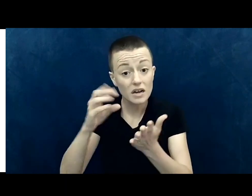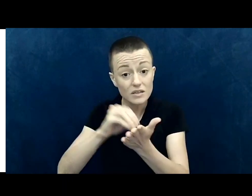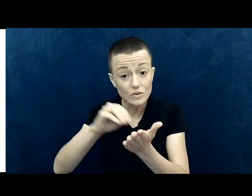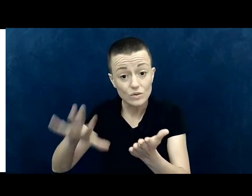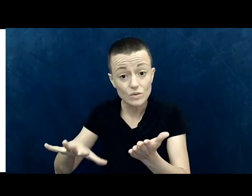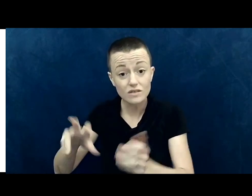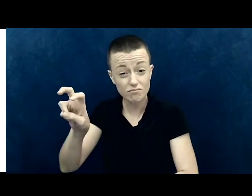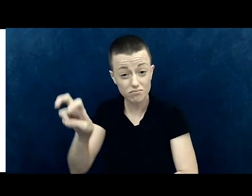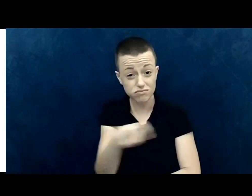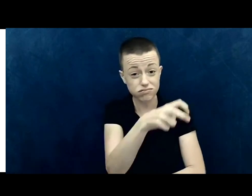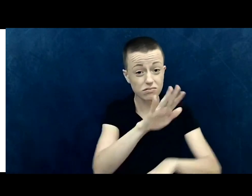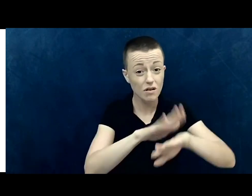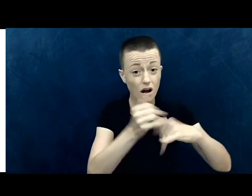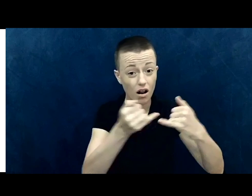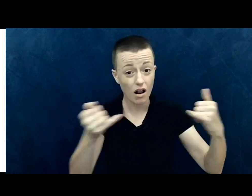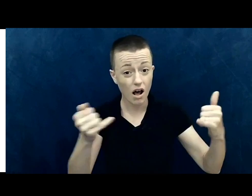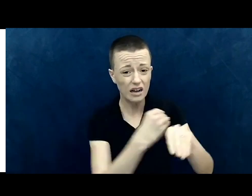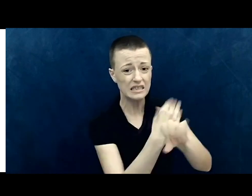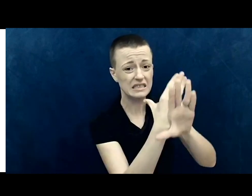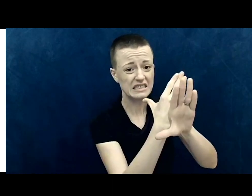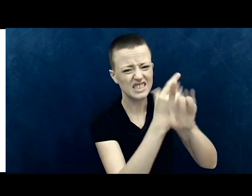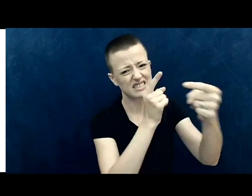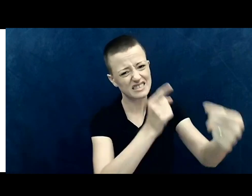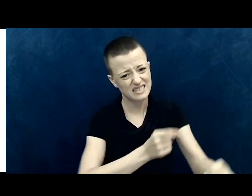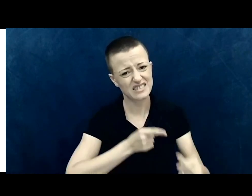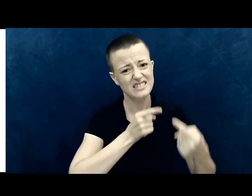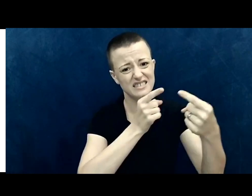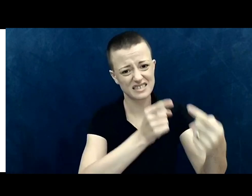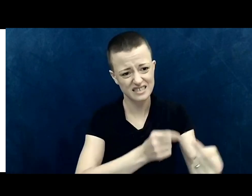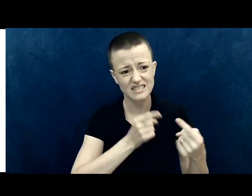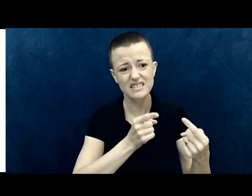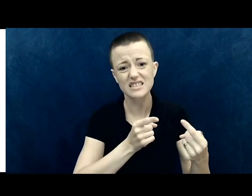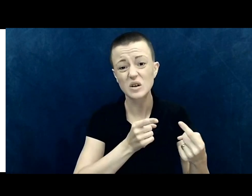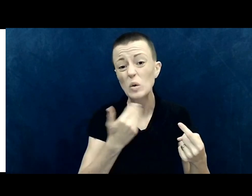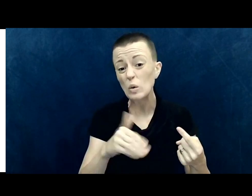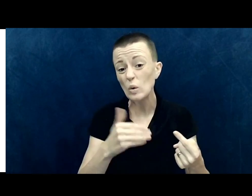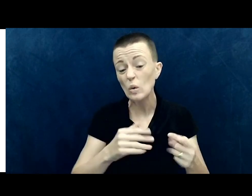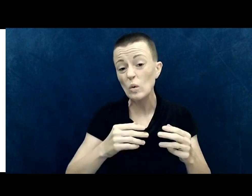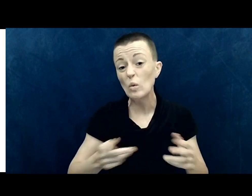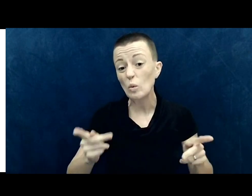Many students struggled with online learning, and the challenges disproportionately affected those students